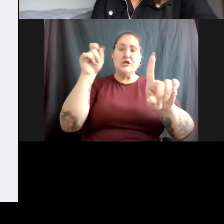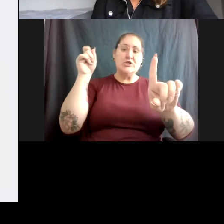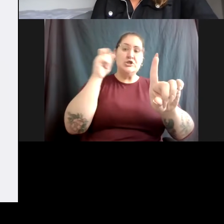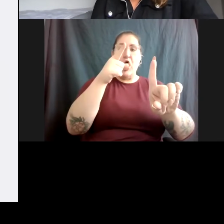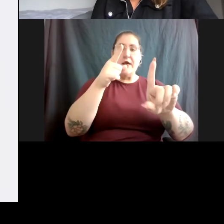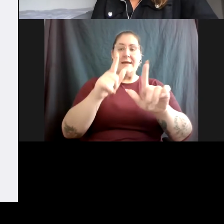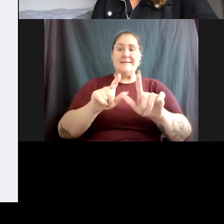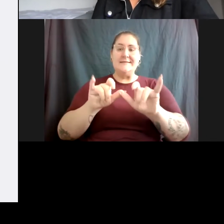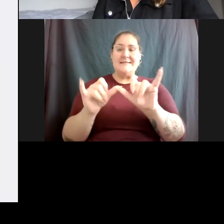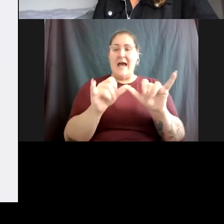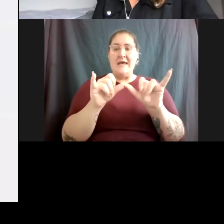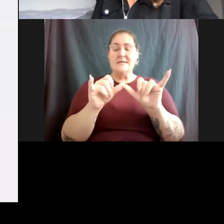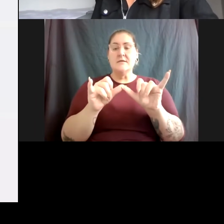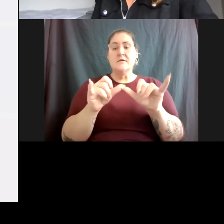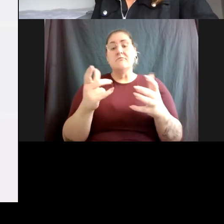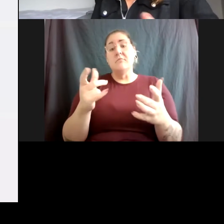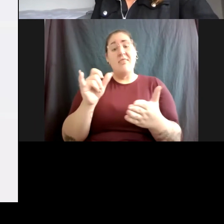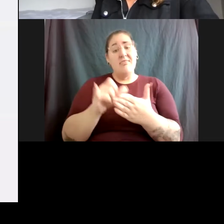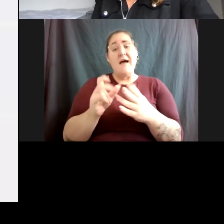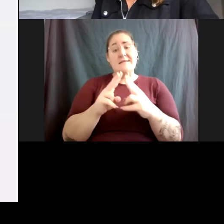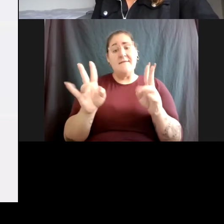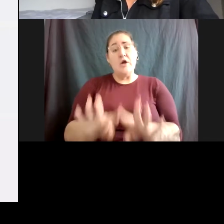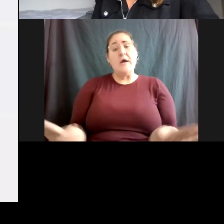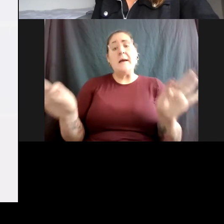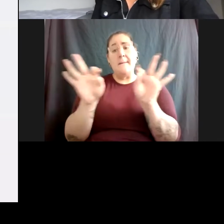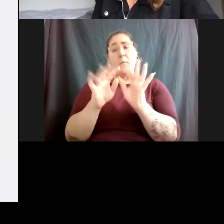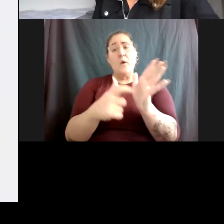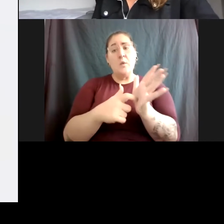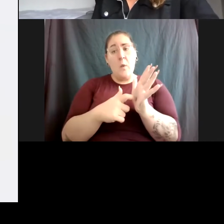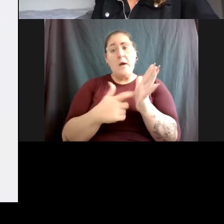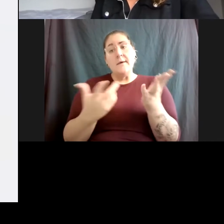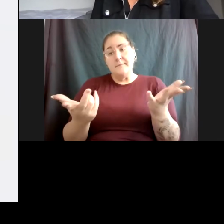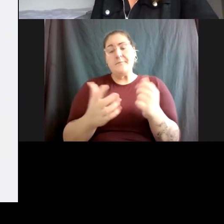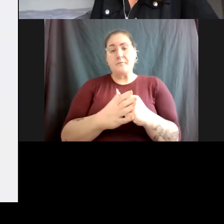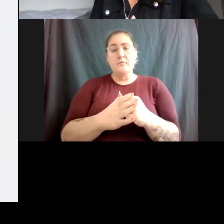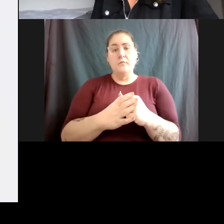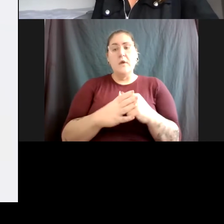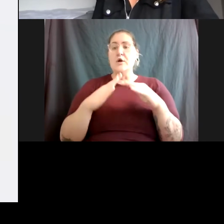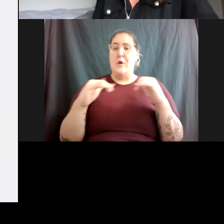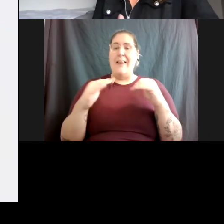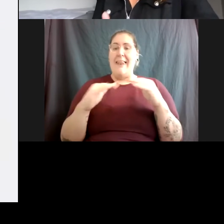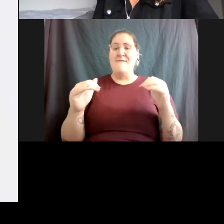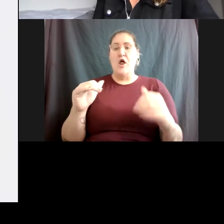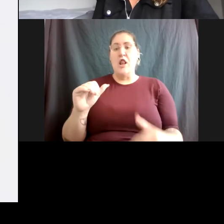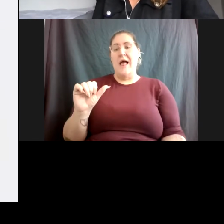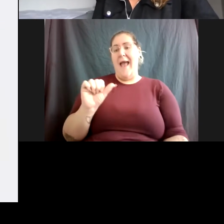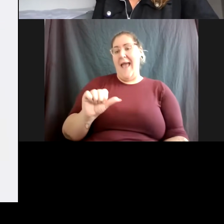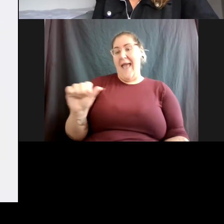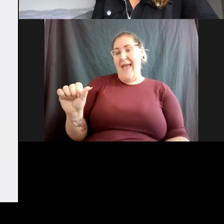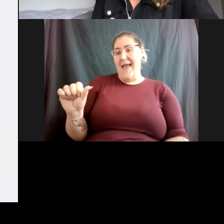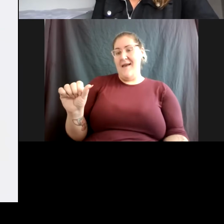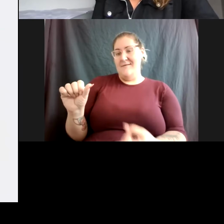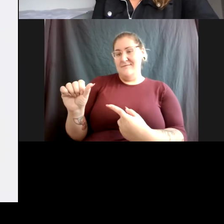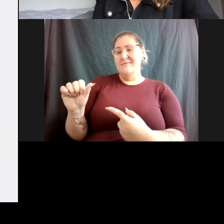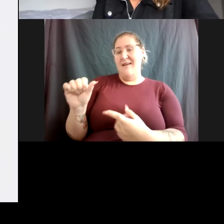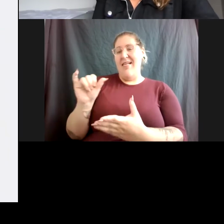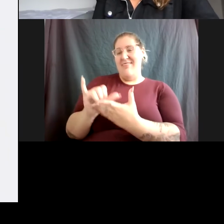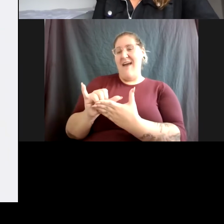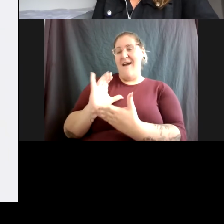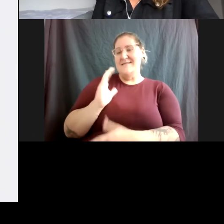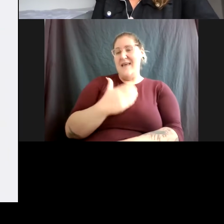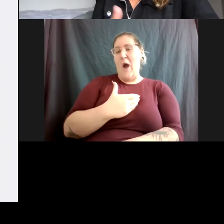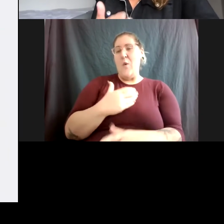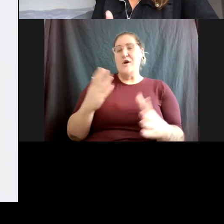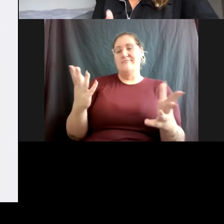it is a AAA requirement. So, level AA is really the accepted standard of compliance stat.